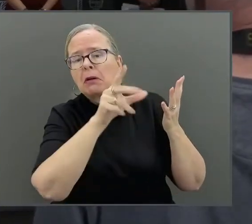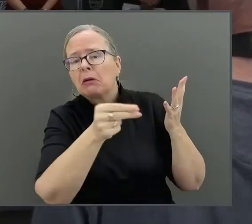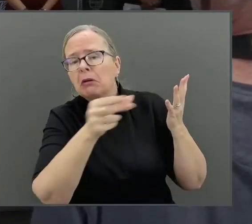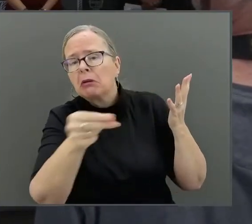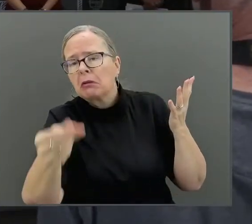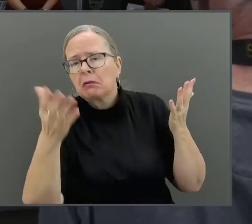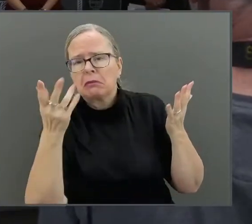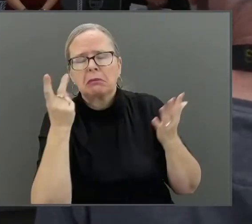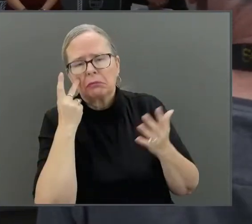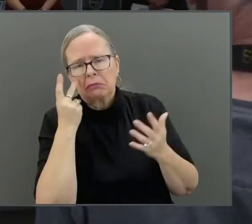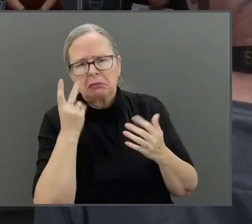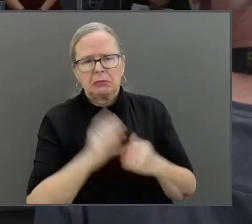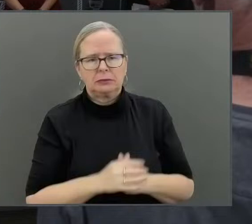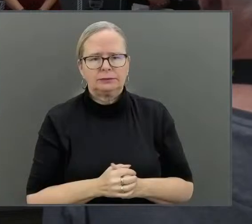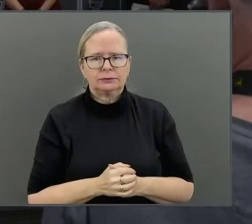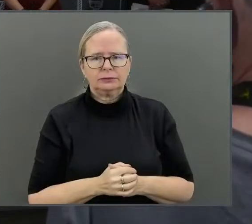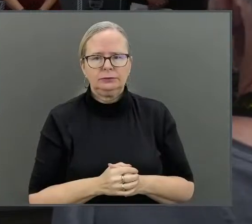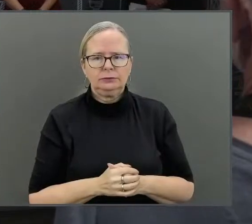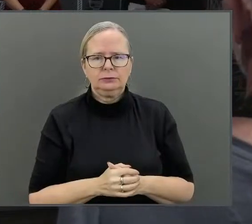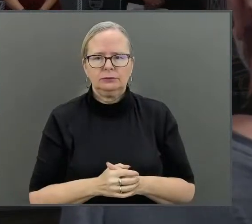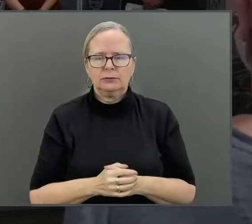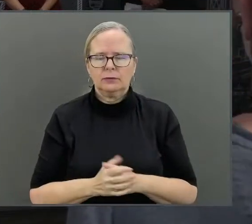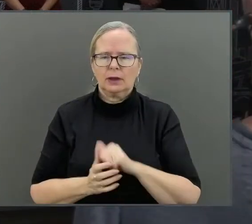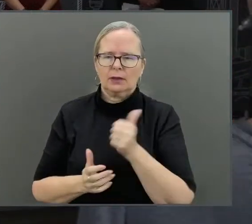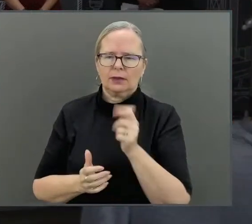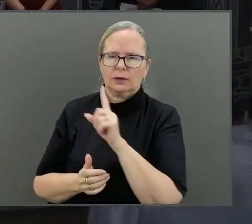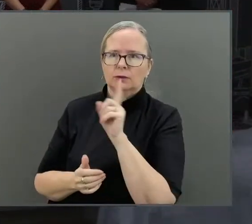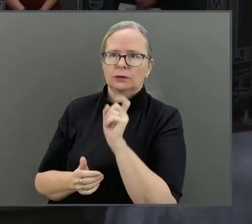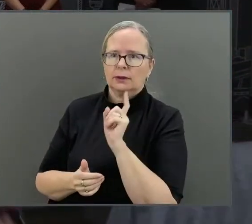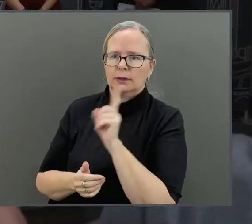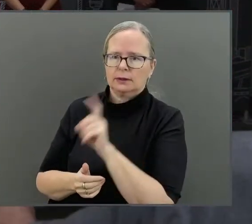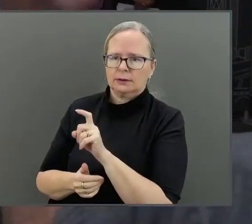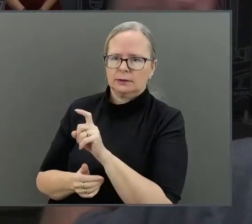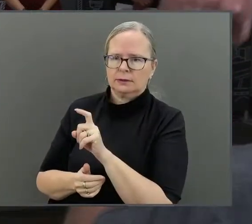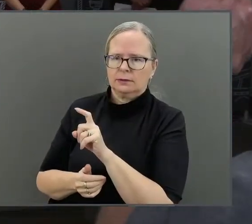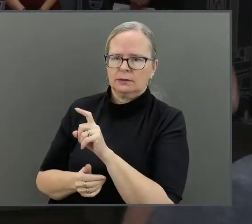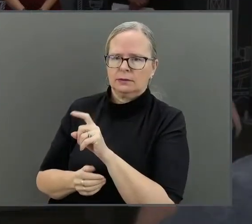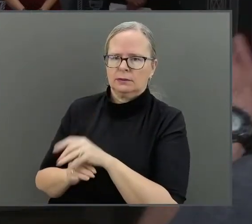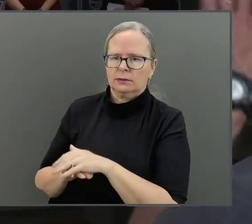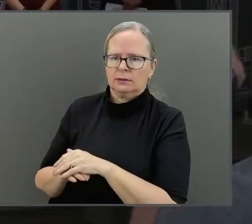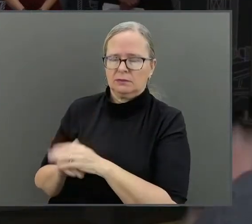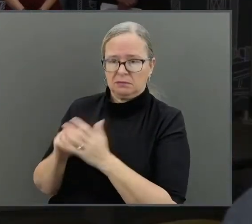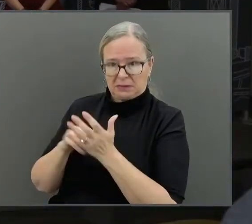trucks will not be pulling down to the river and sucking it out will they no that exactly we will